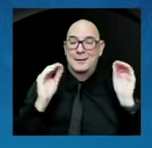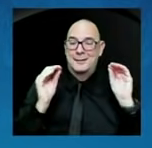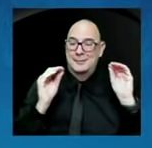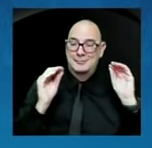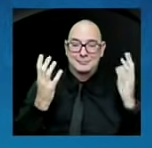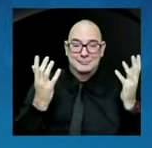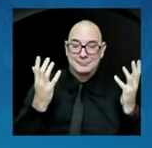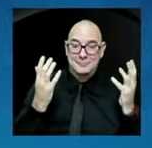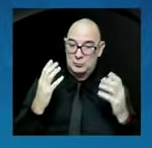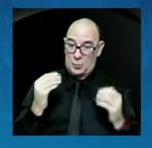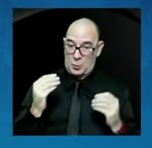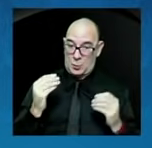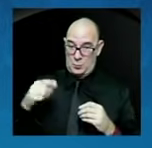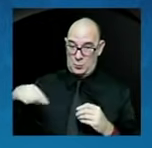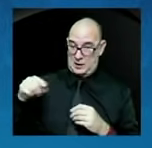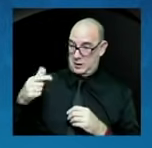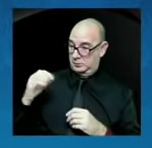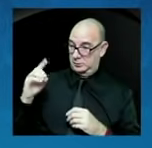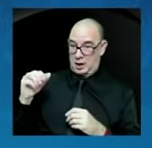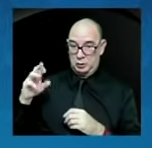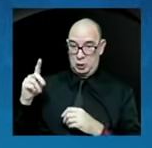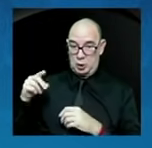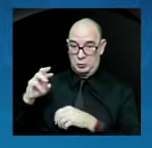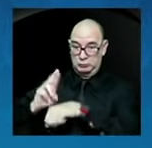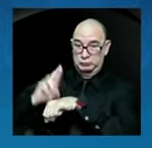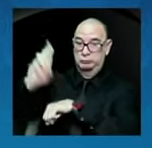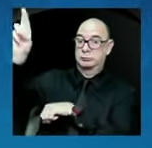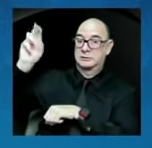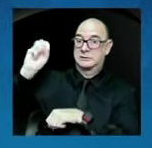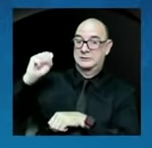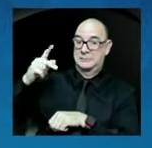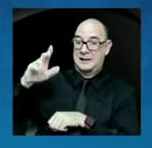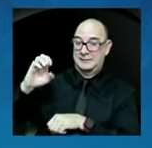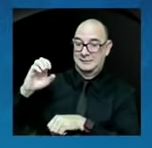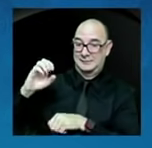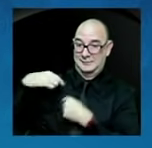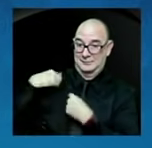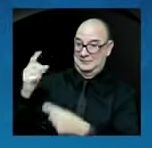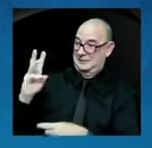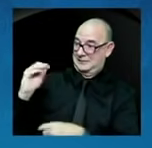POTENTIAL.